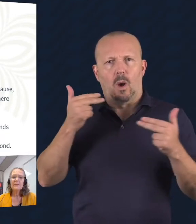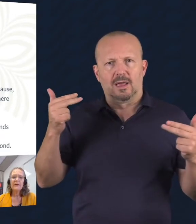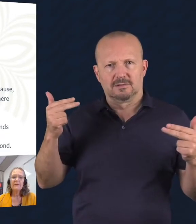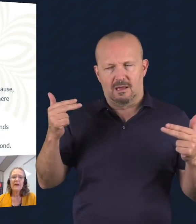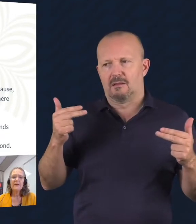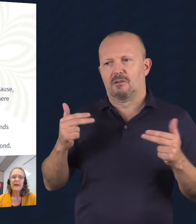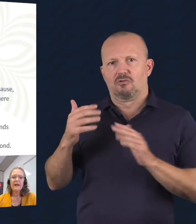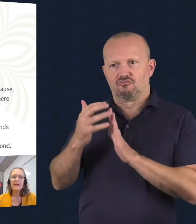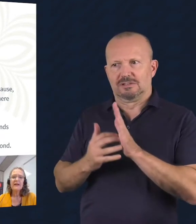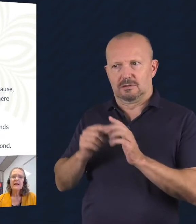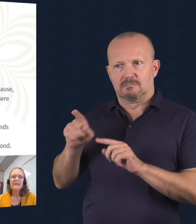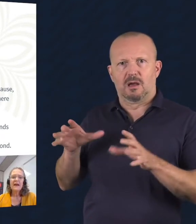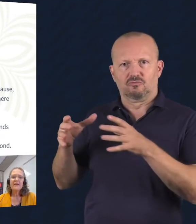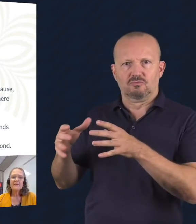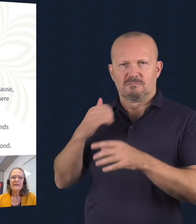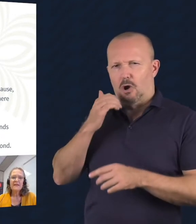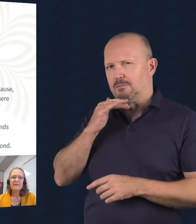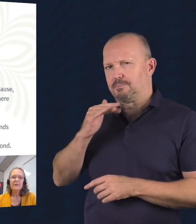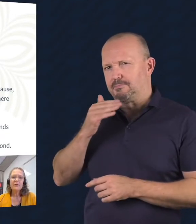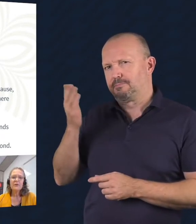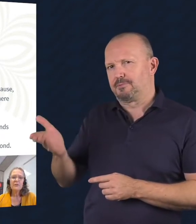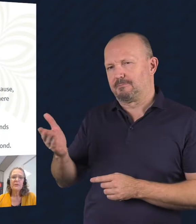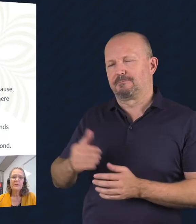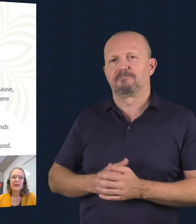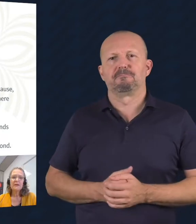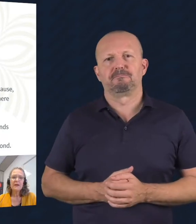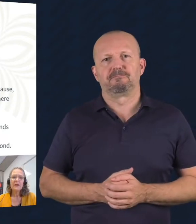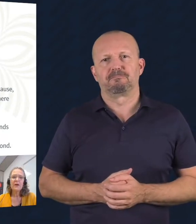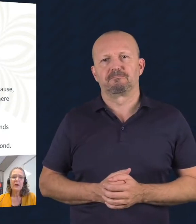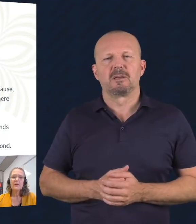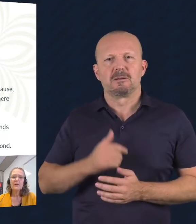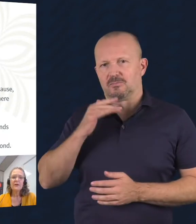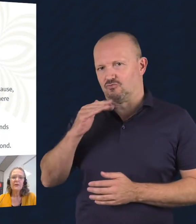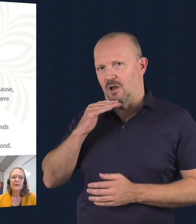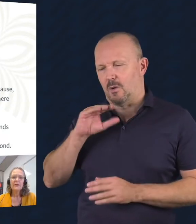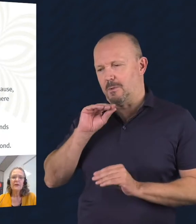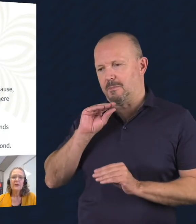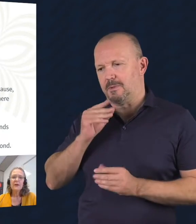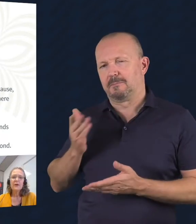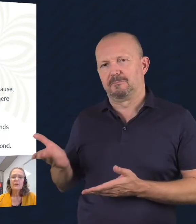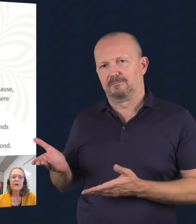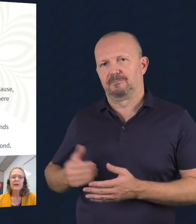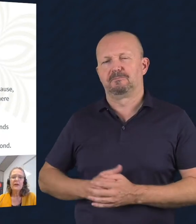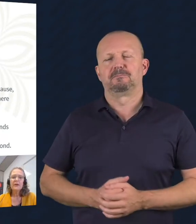written by Whaia Bella Tariwhiti for Te Puna Matauranga o Aotearoa